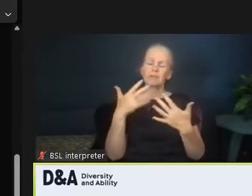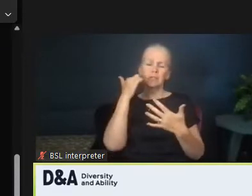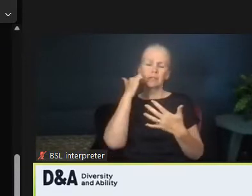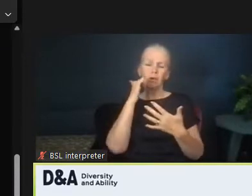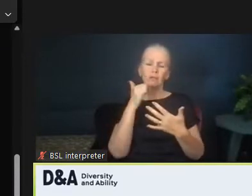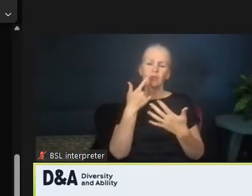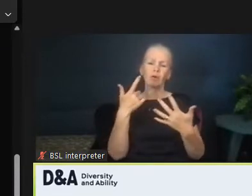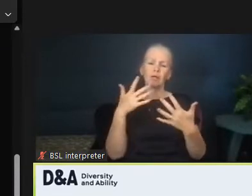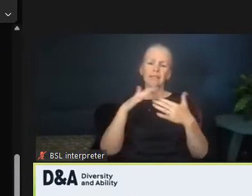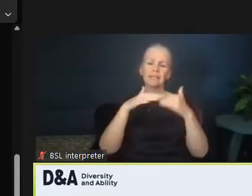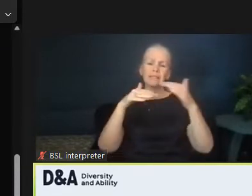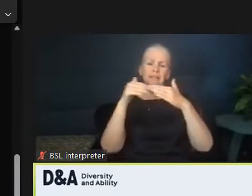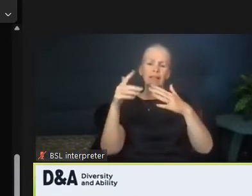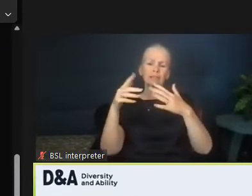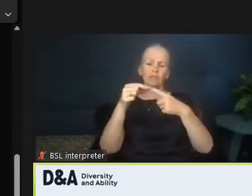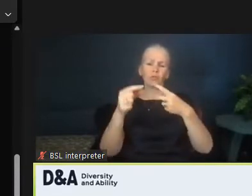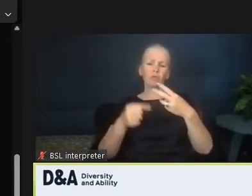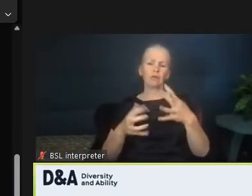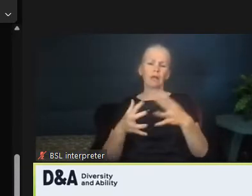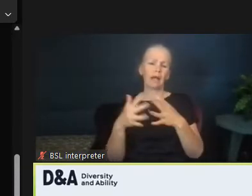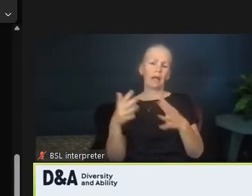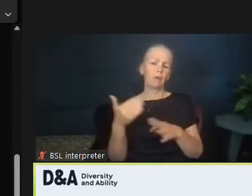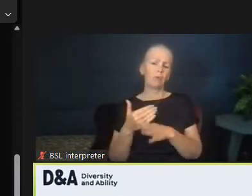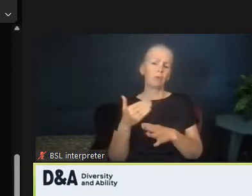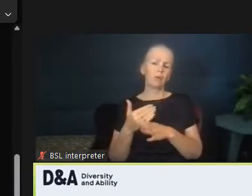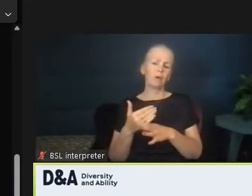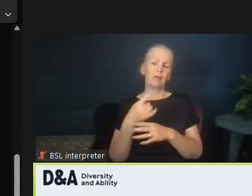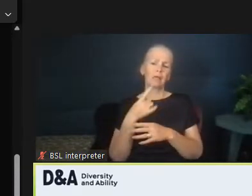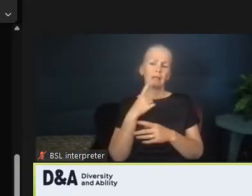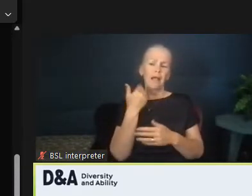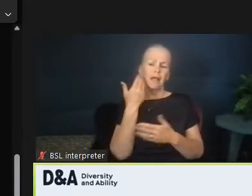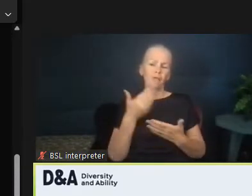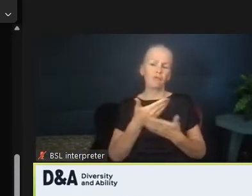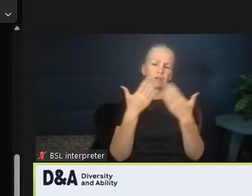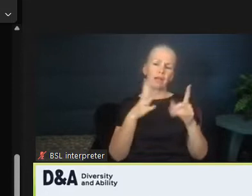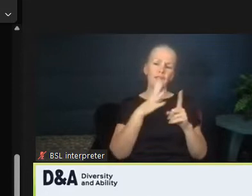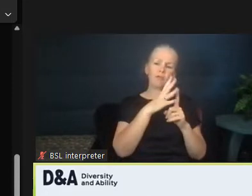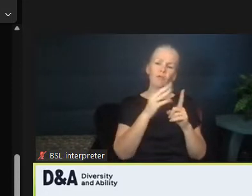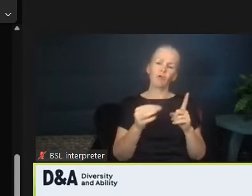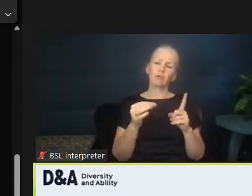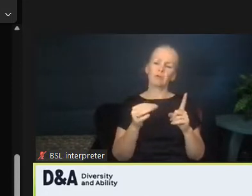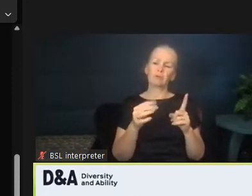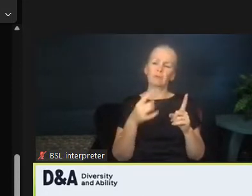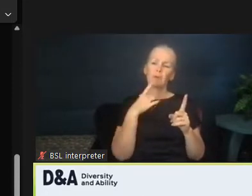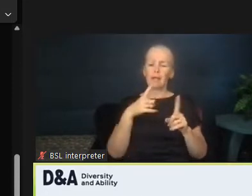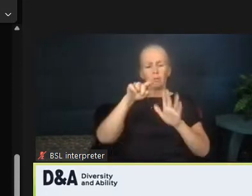in how we work, both within our day-to-day roles in our lives, but also in the policies that we